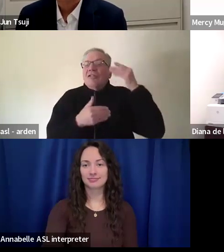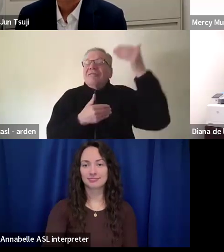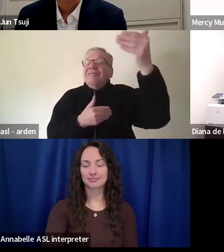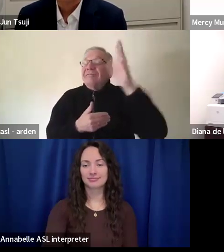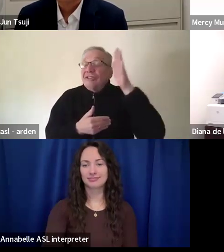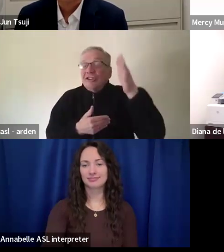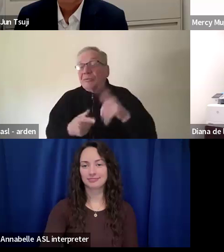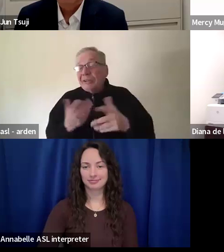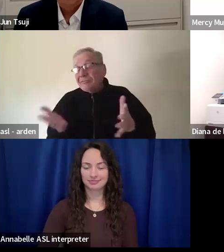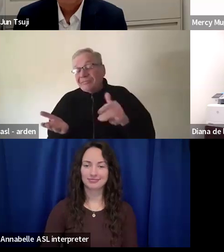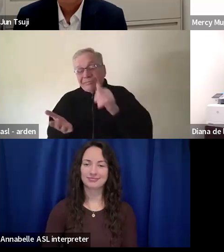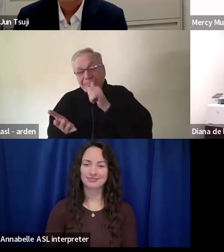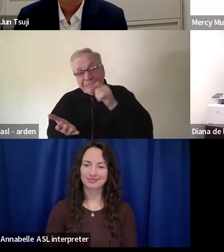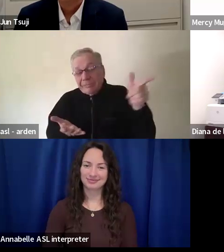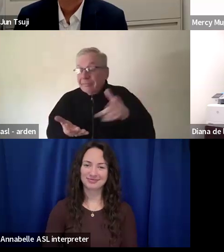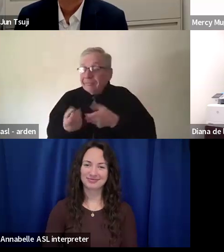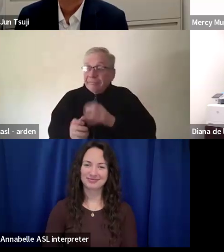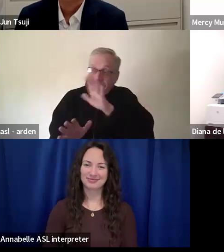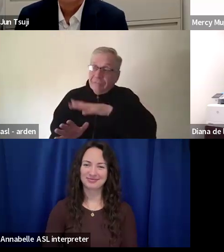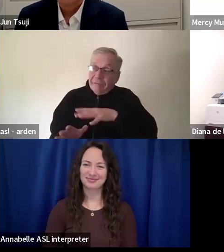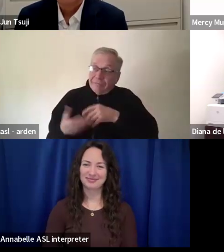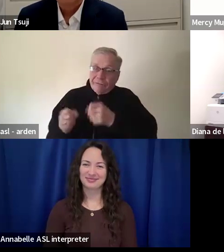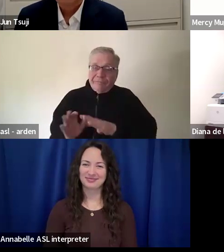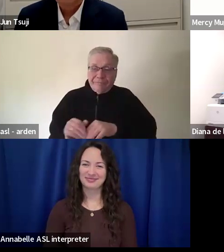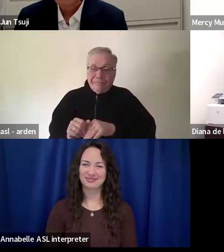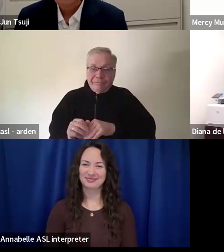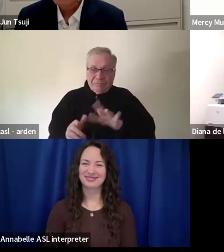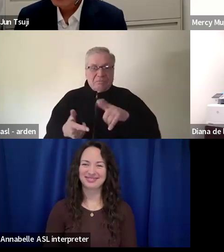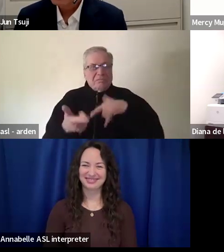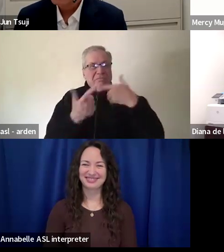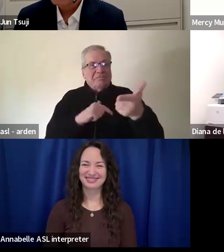bear with us and trust the process. >> MERCY MUGO: Think for sharing that.